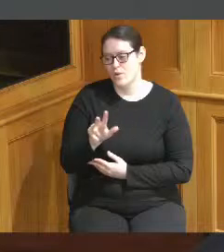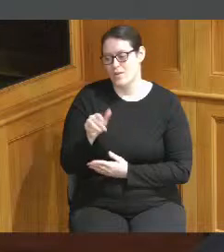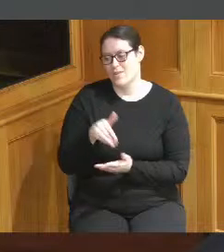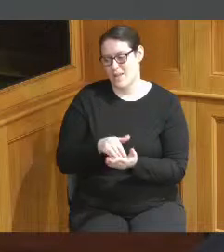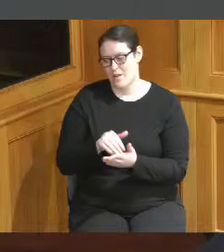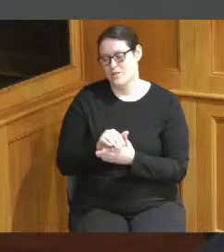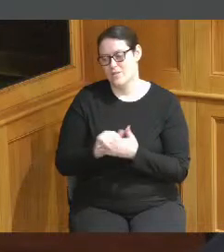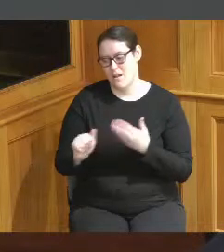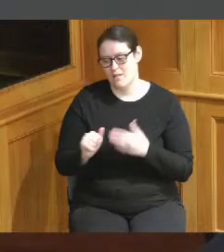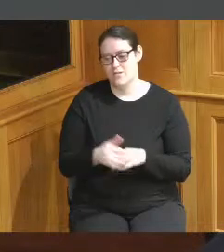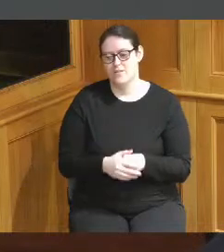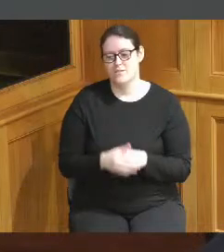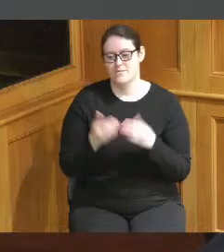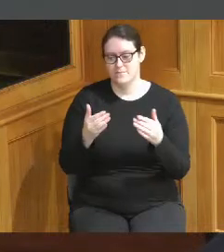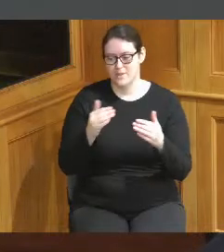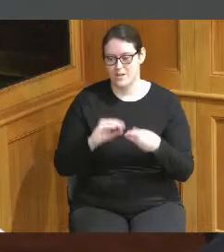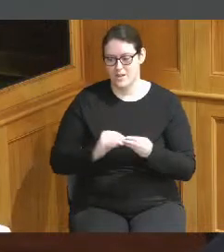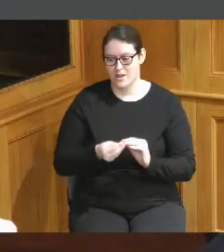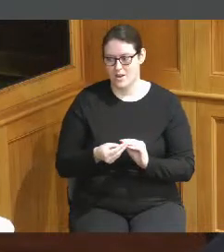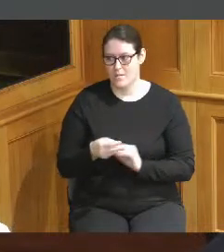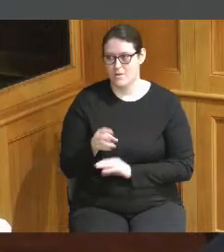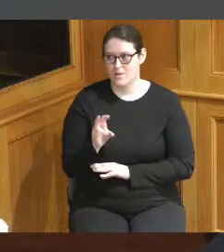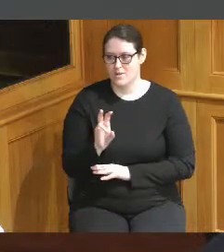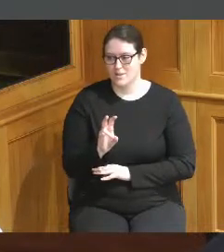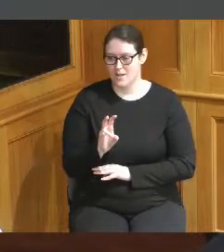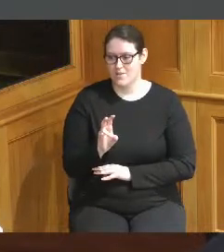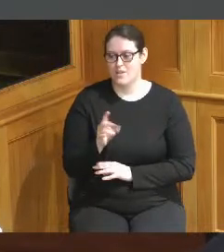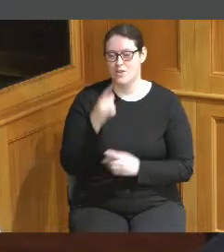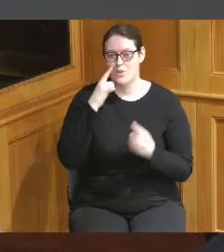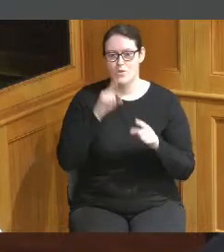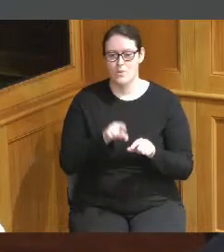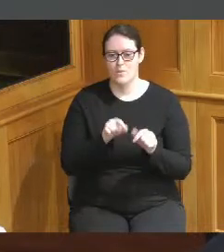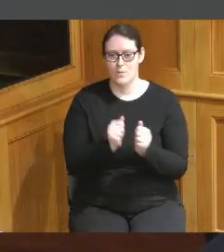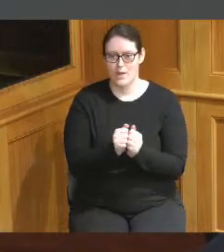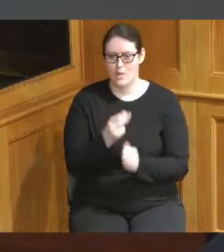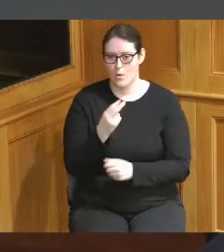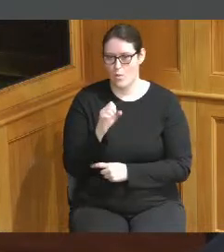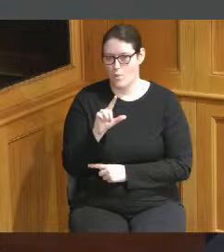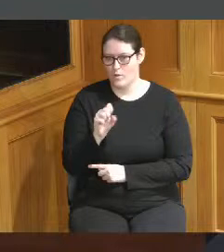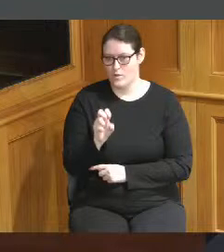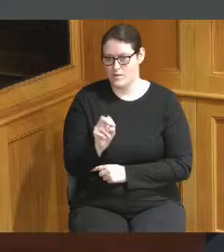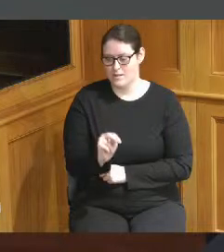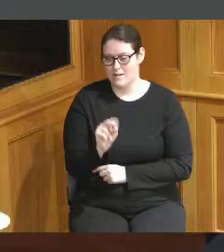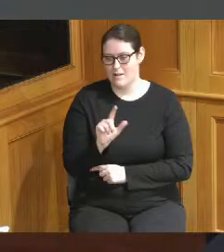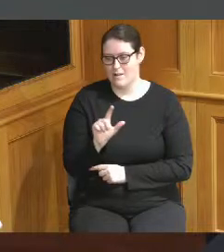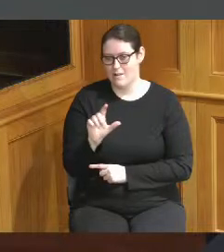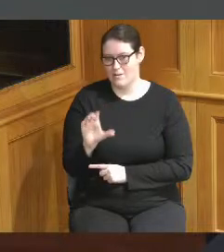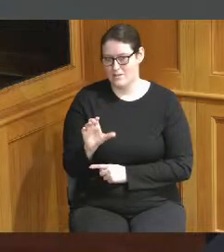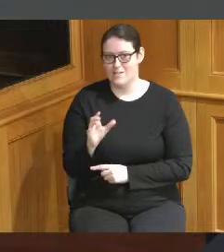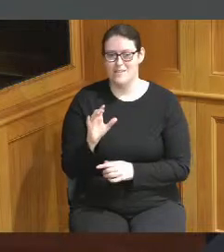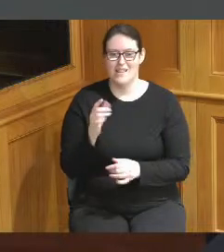everything so now everyone can enjoy these free outdoor concerts and outdoor events and they have